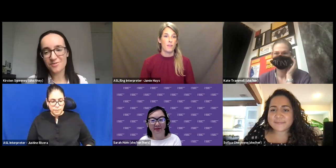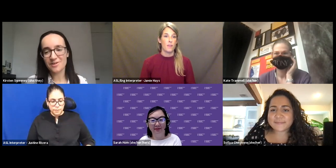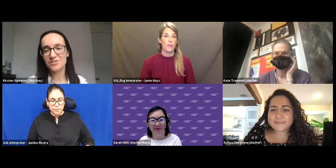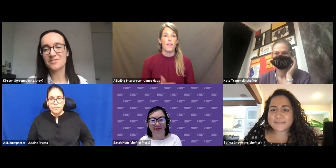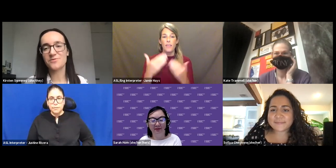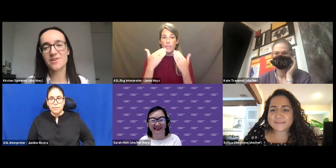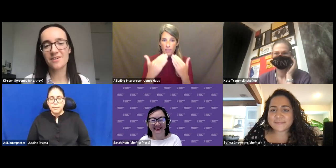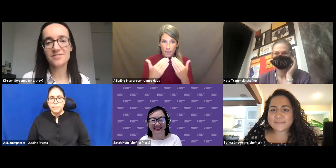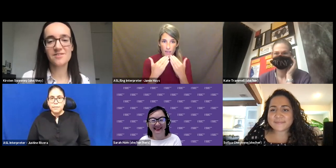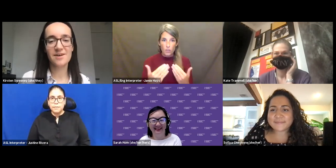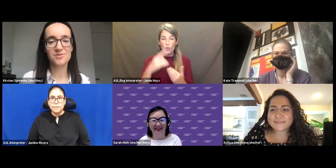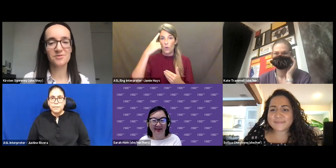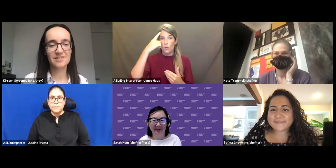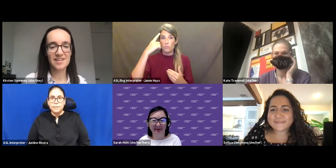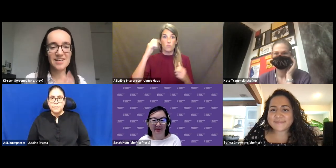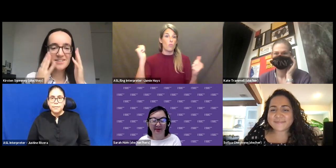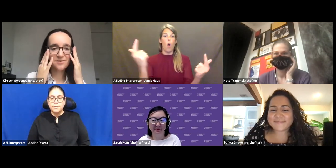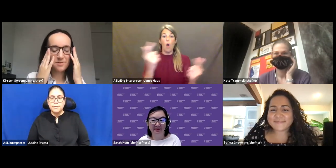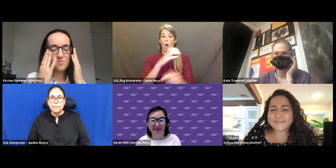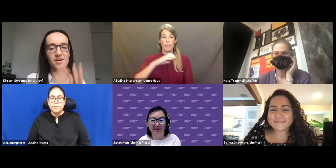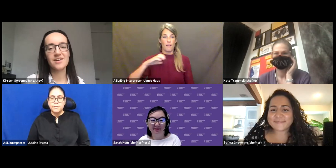so much to this full council. I'm so excited to be working